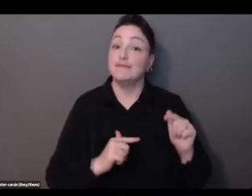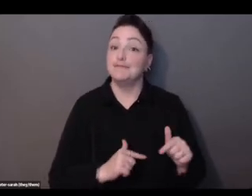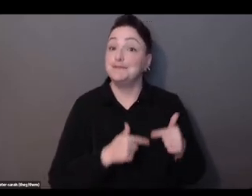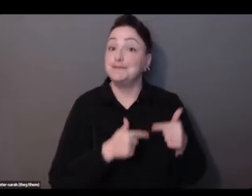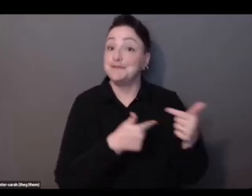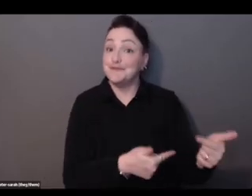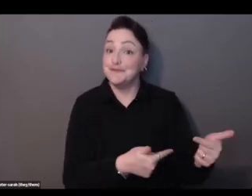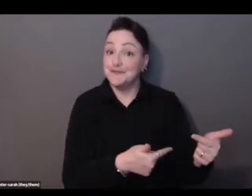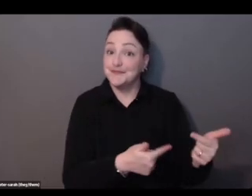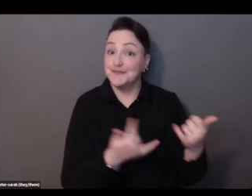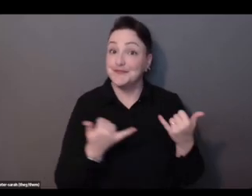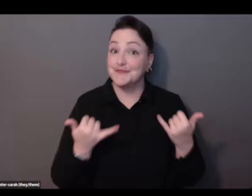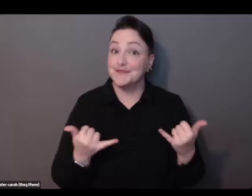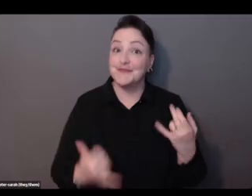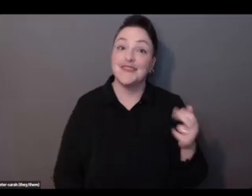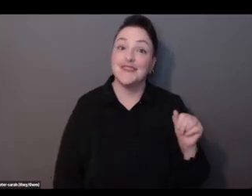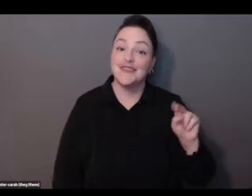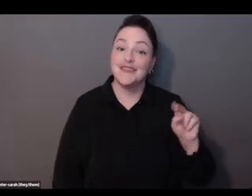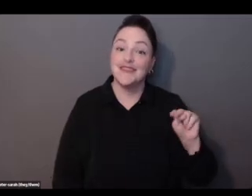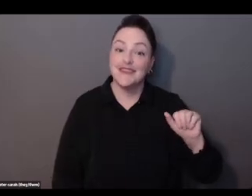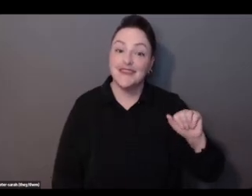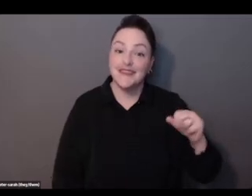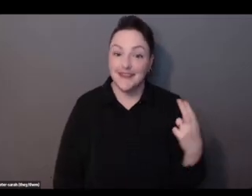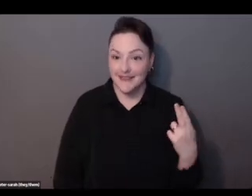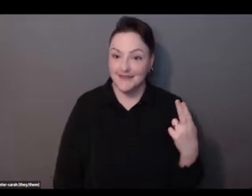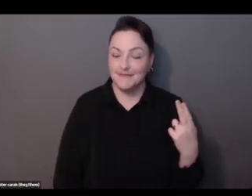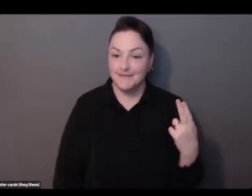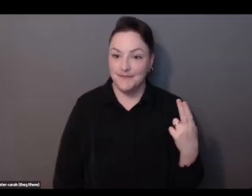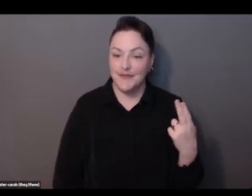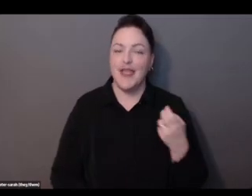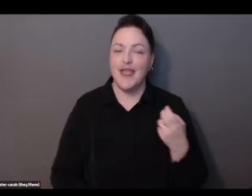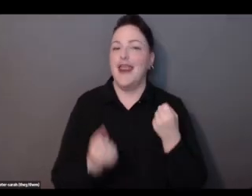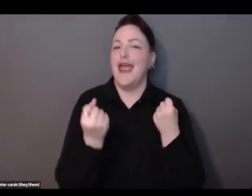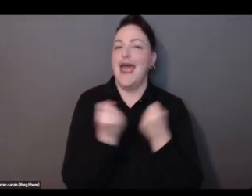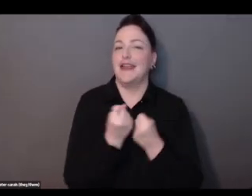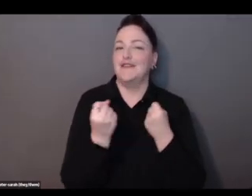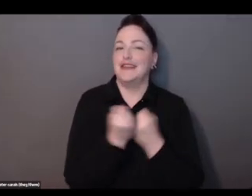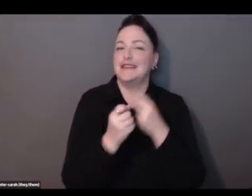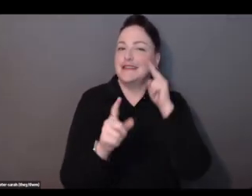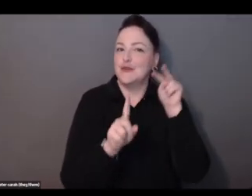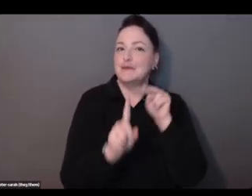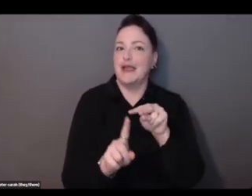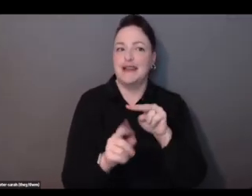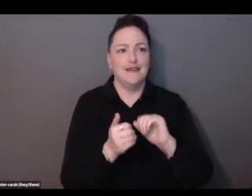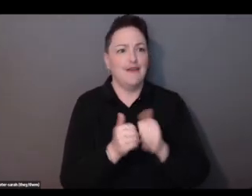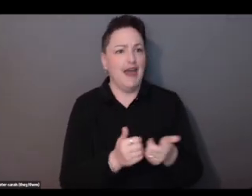to talk about how this can be useful from an advocacy perspective. Thank you.